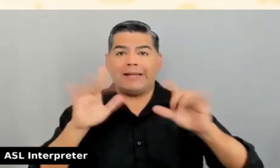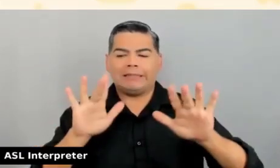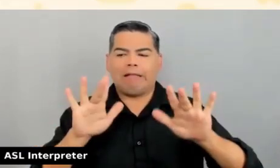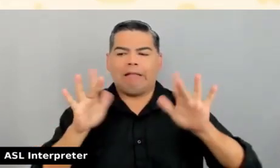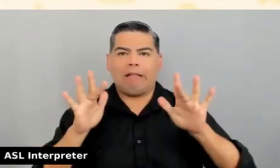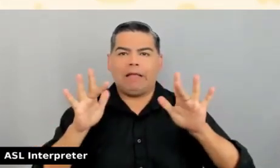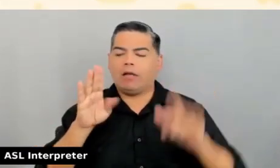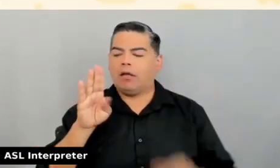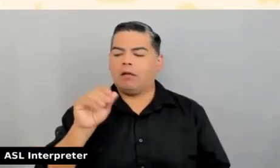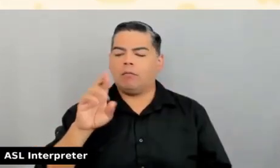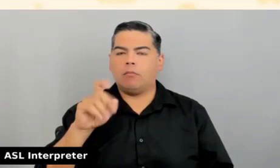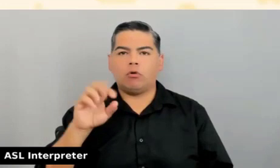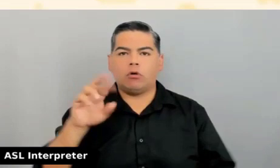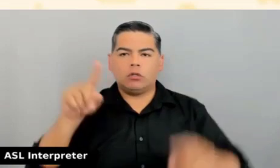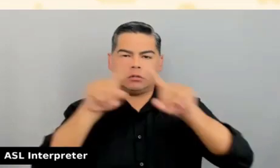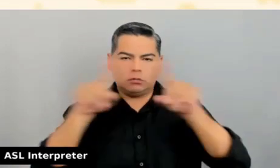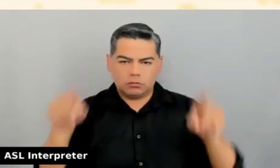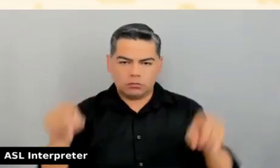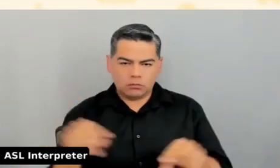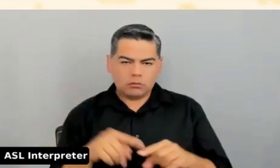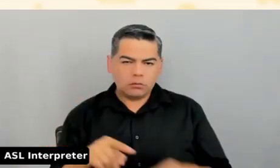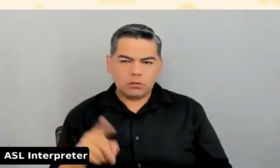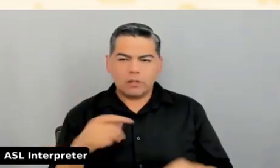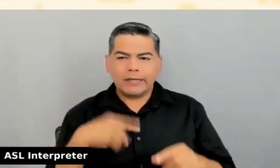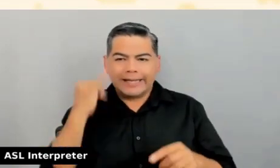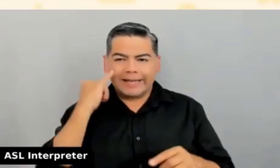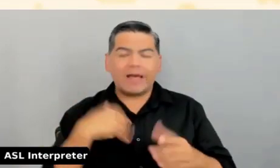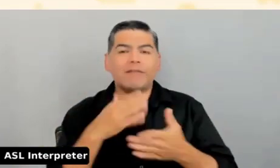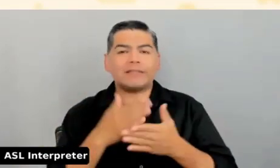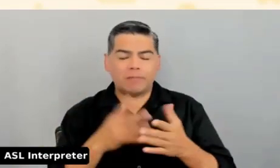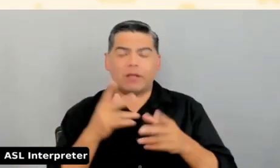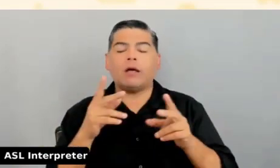that can be almost impossible for people with certain vision issues to even see.